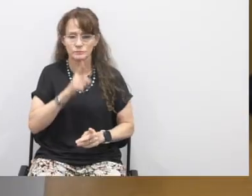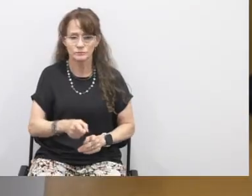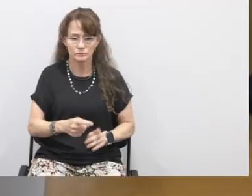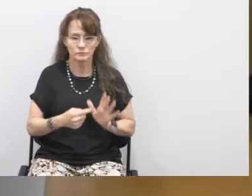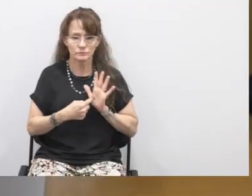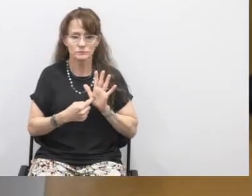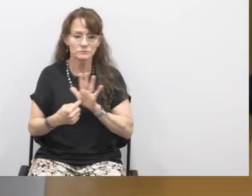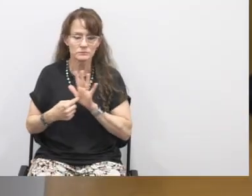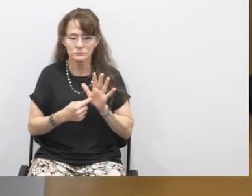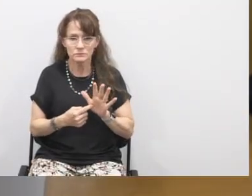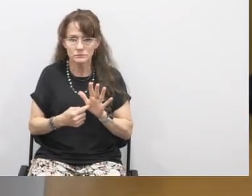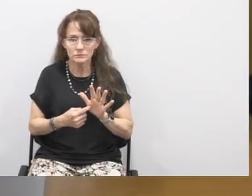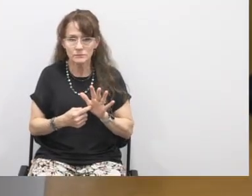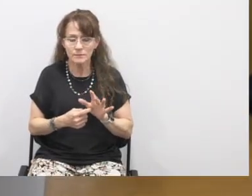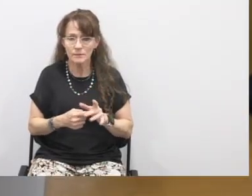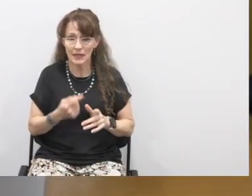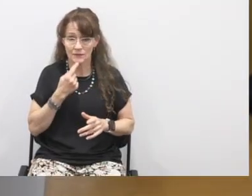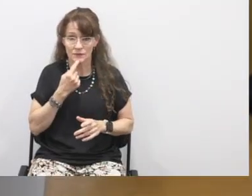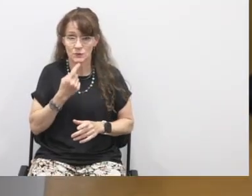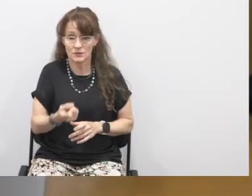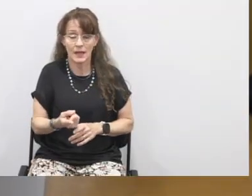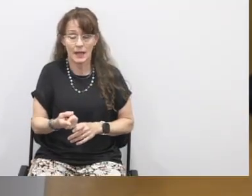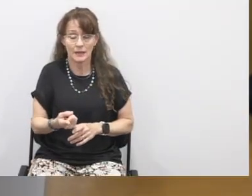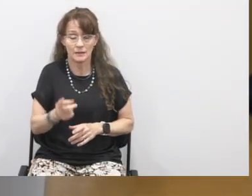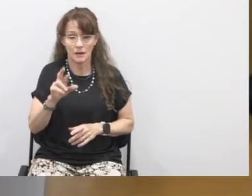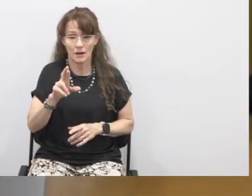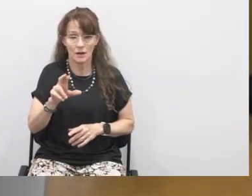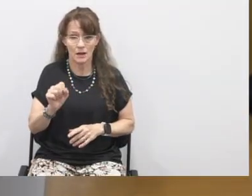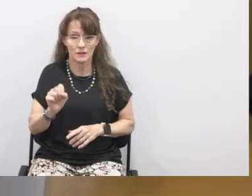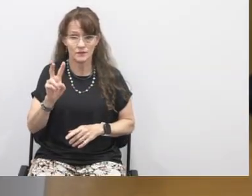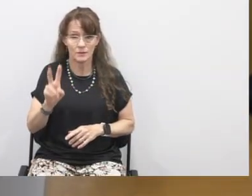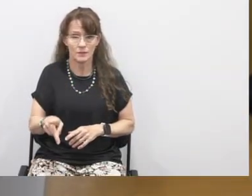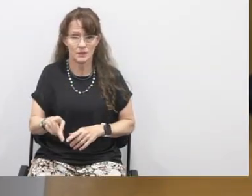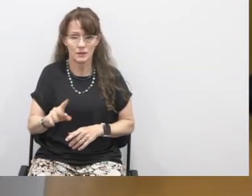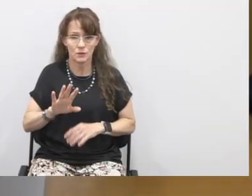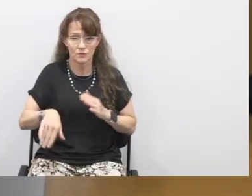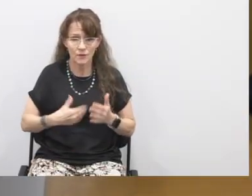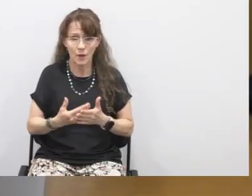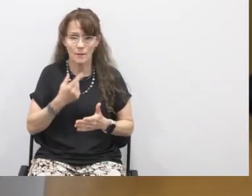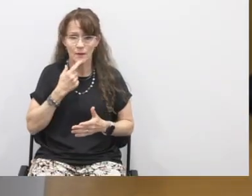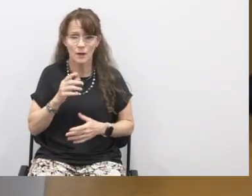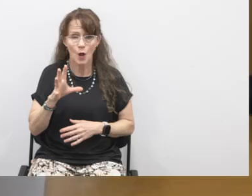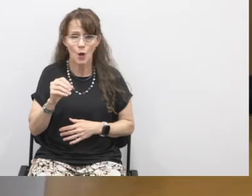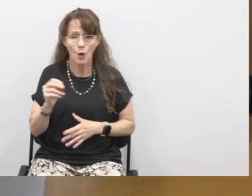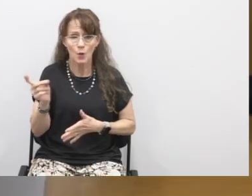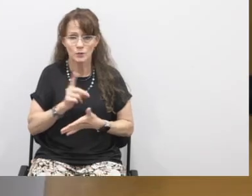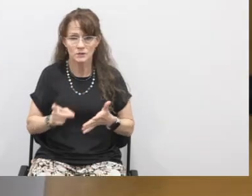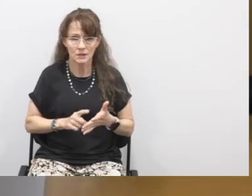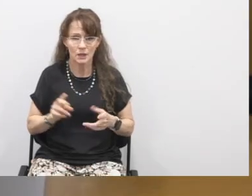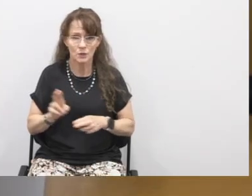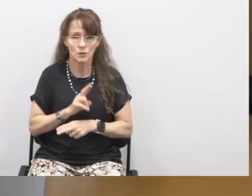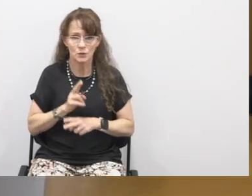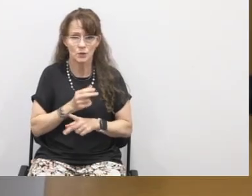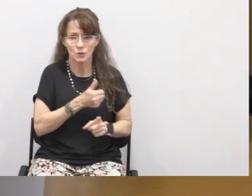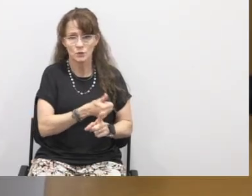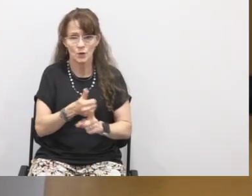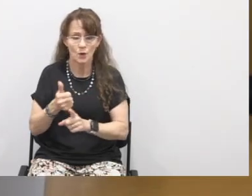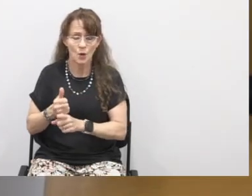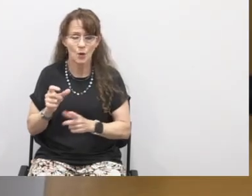because you have, as you have talked about RSVP, all of you have mentioned co-design, you've used your own words to talk about co-design.